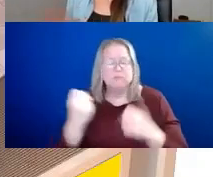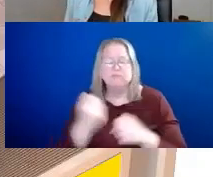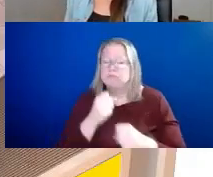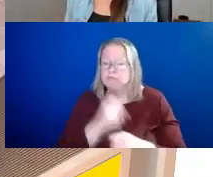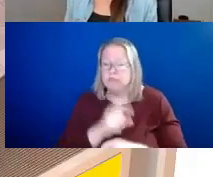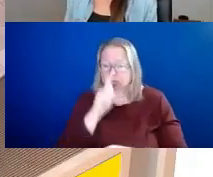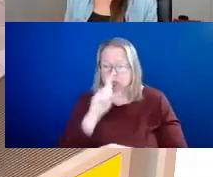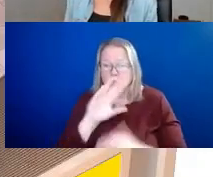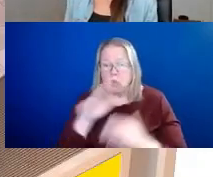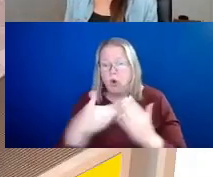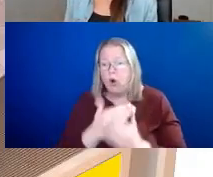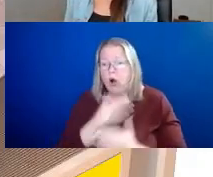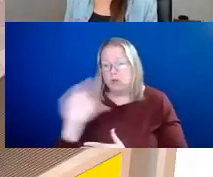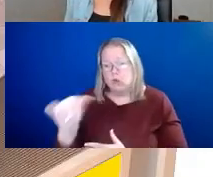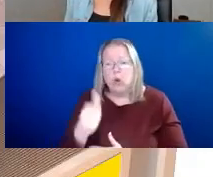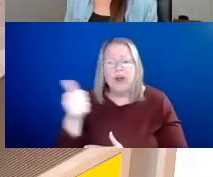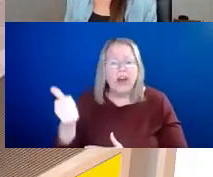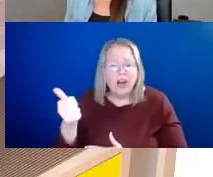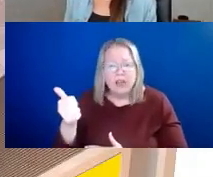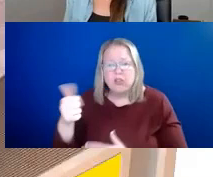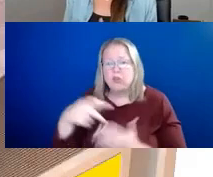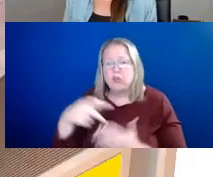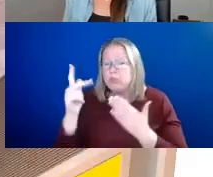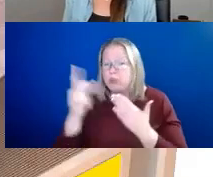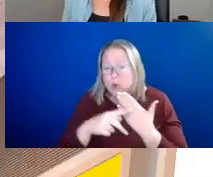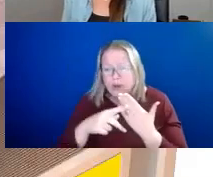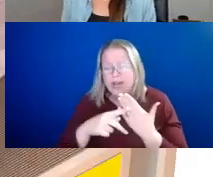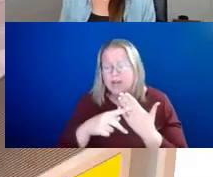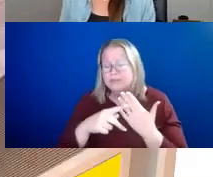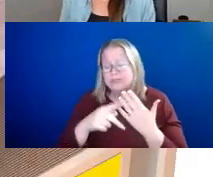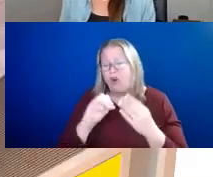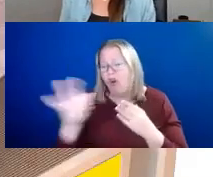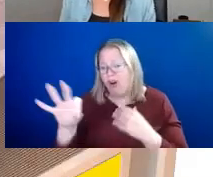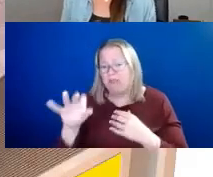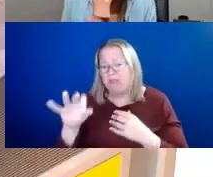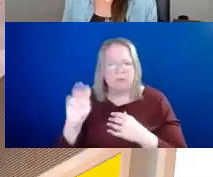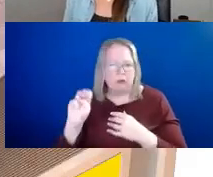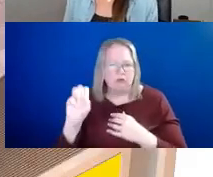off all your other programs like if you use 12:55:40 Microsoft teams or if you have Skype